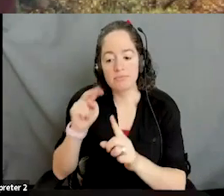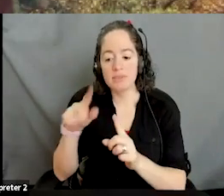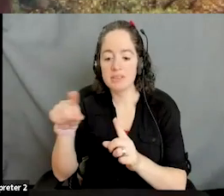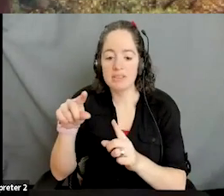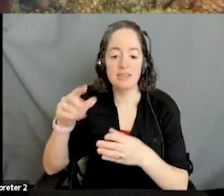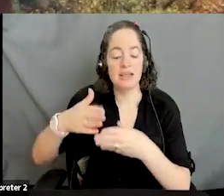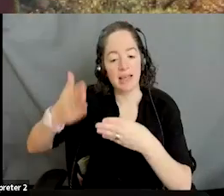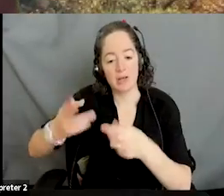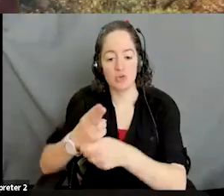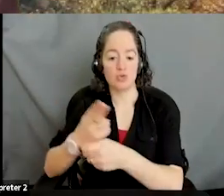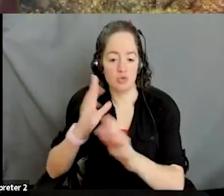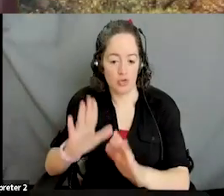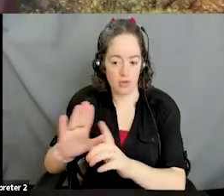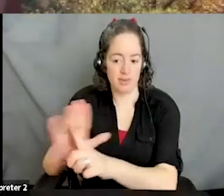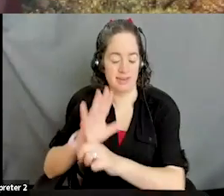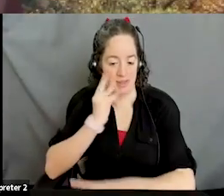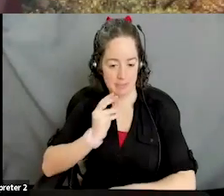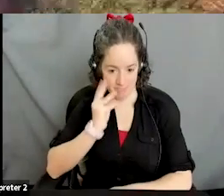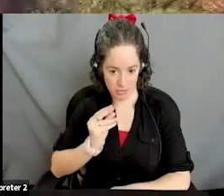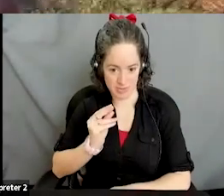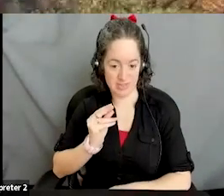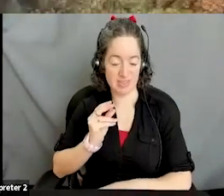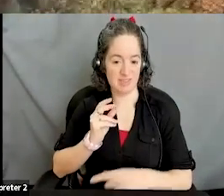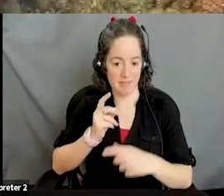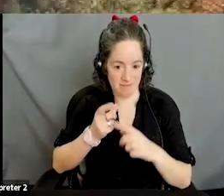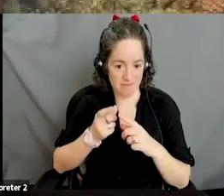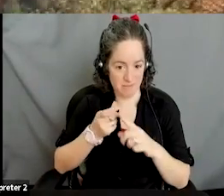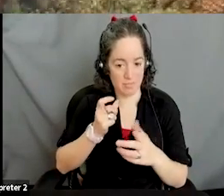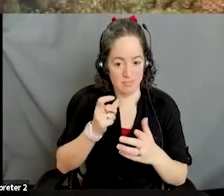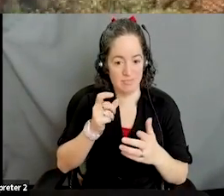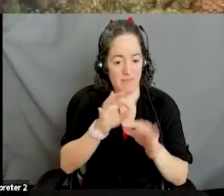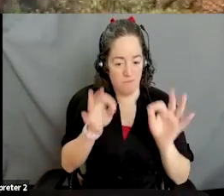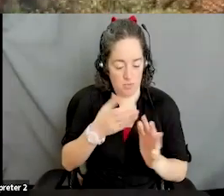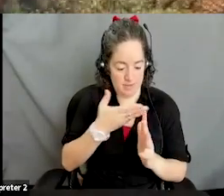We began that by developing a set of internal standards